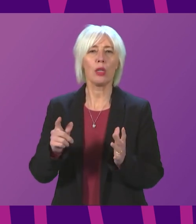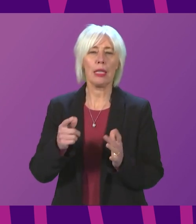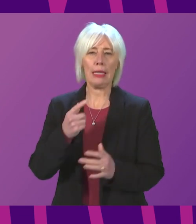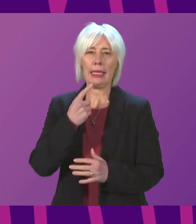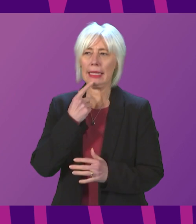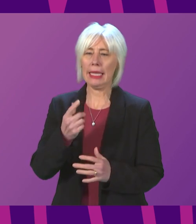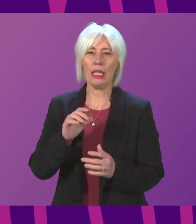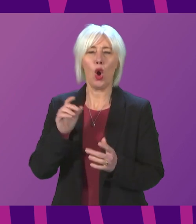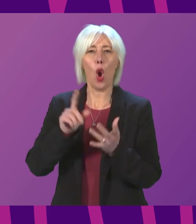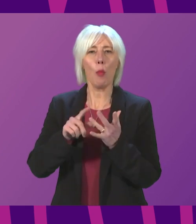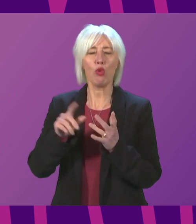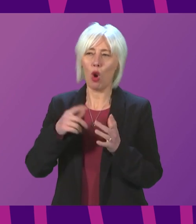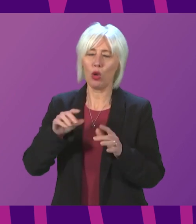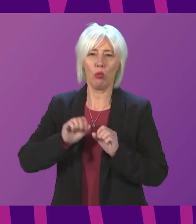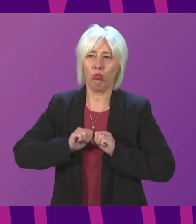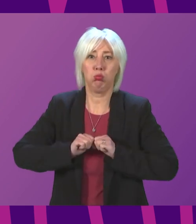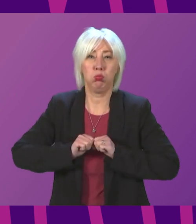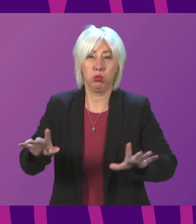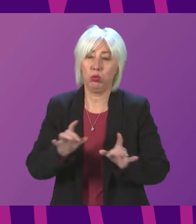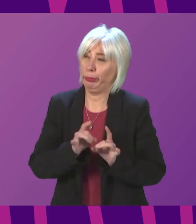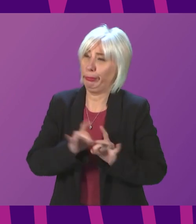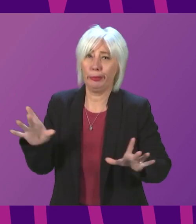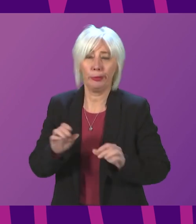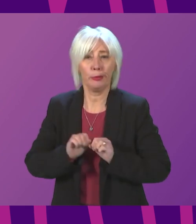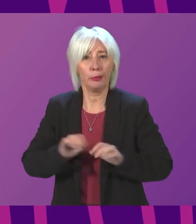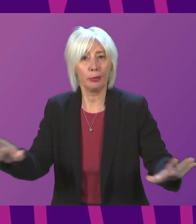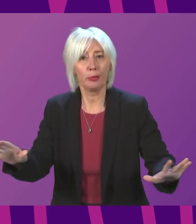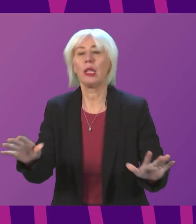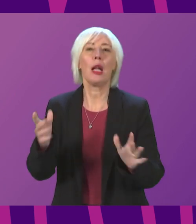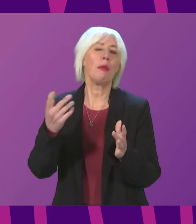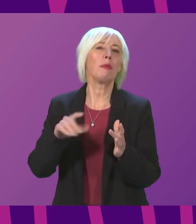as “spreading at lightning speed” when he introduced restrictions on citizens from